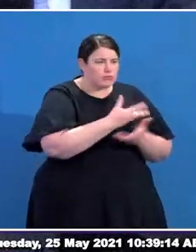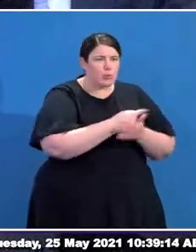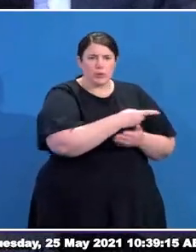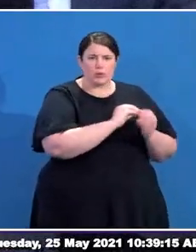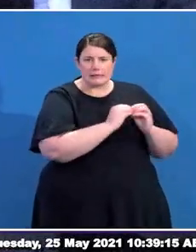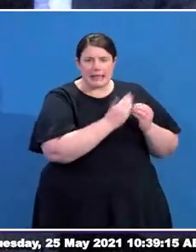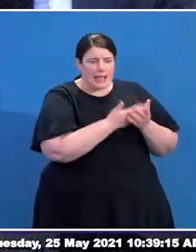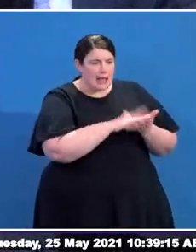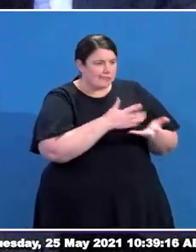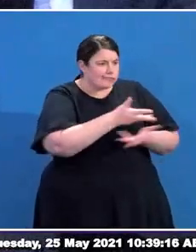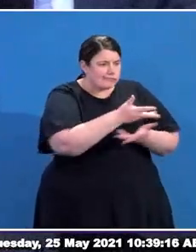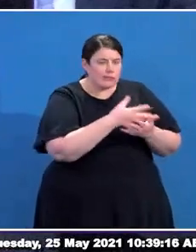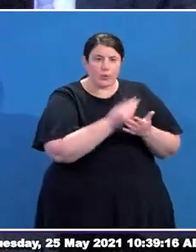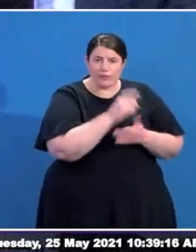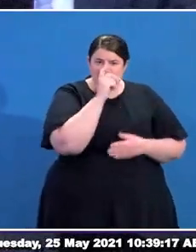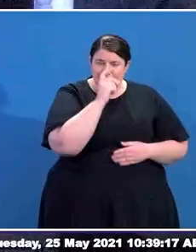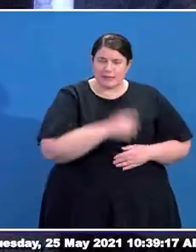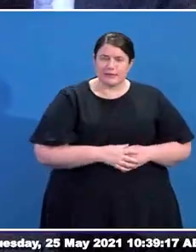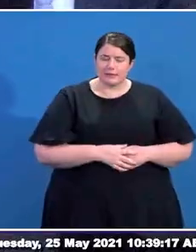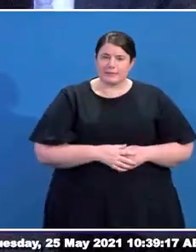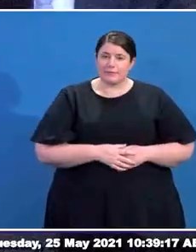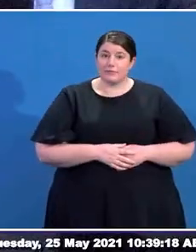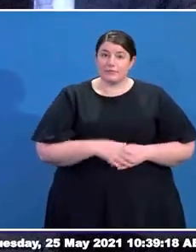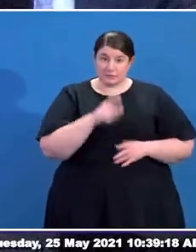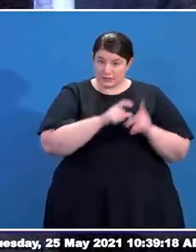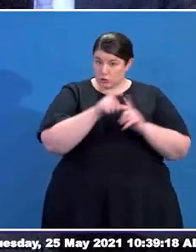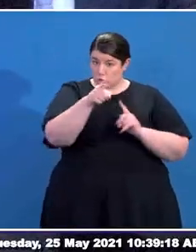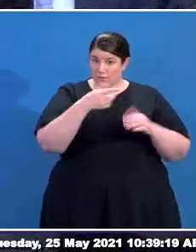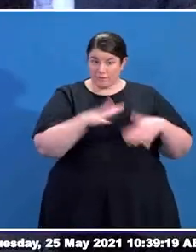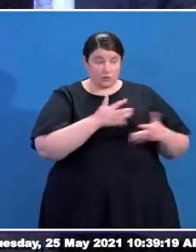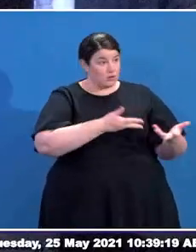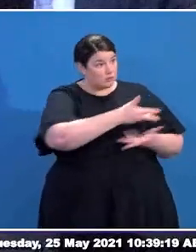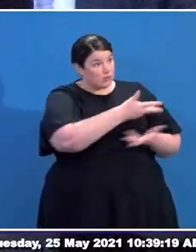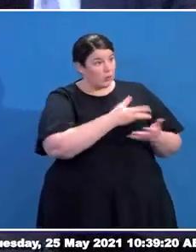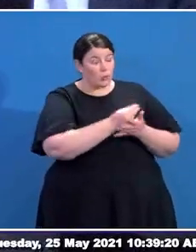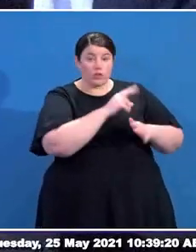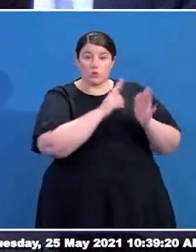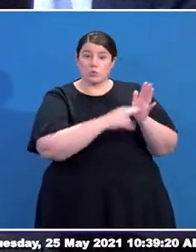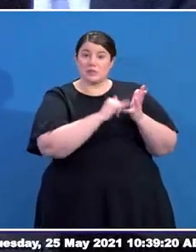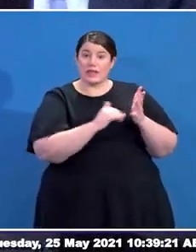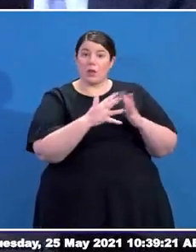First of all, did you have any direct contact with the New South Wales police in relation to the charge